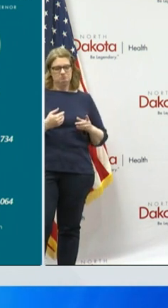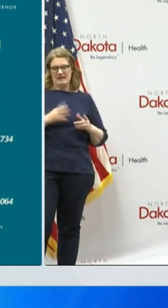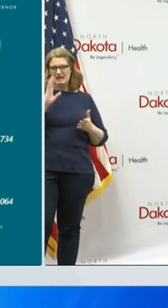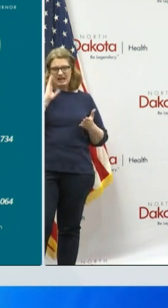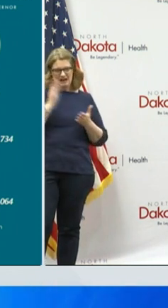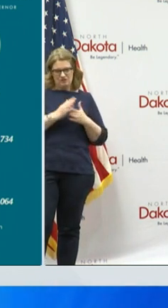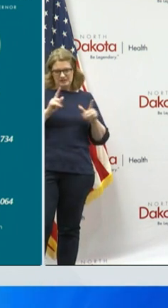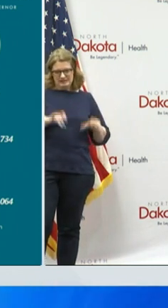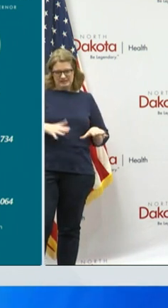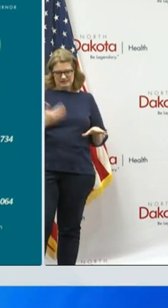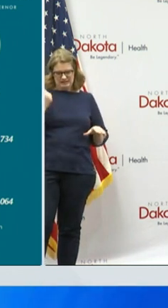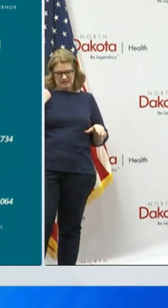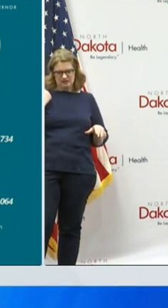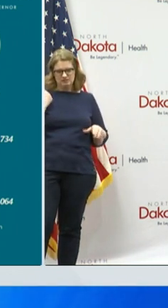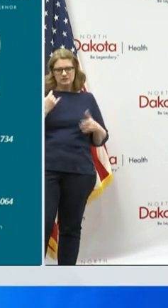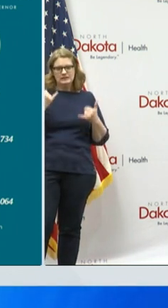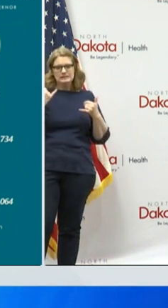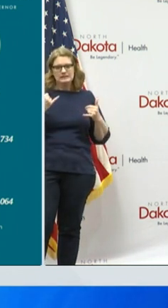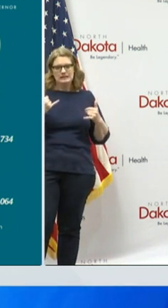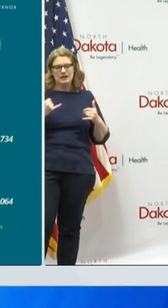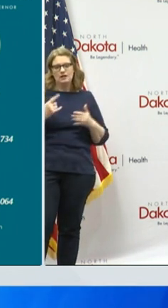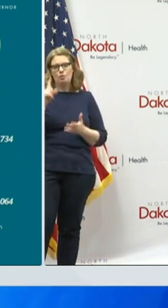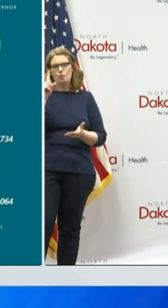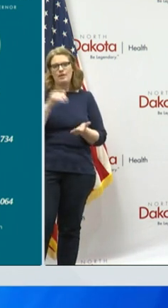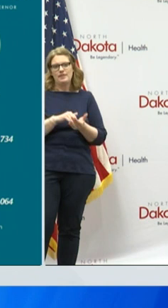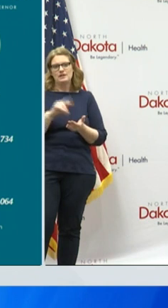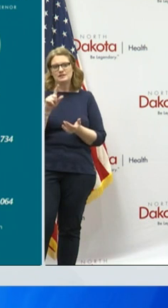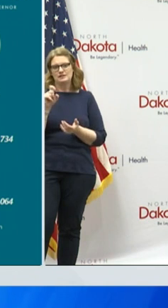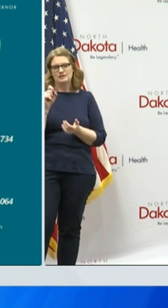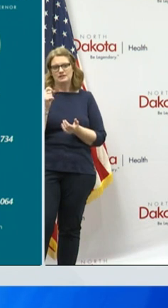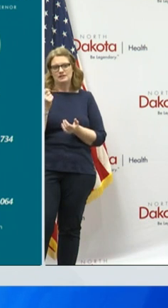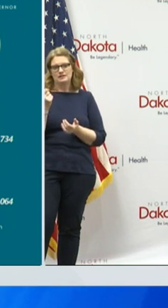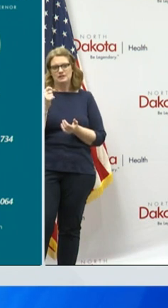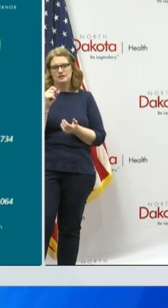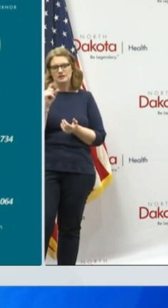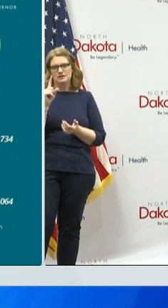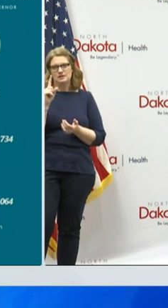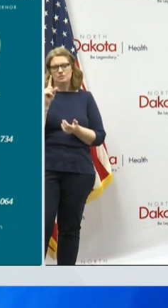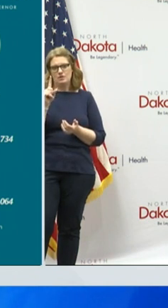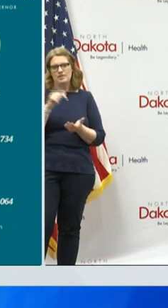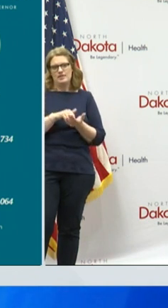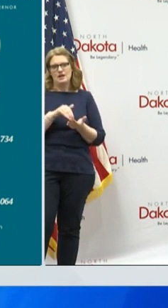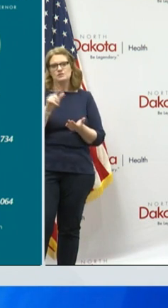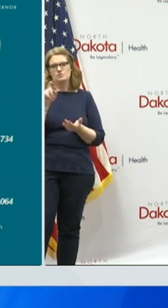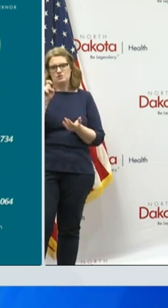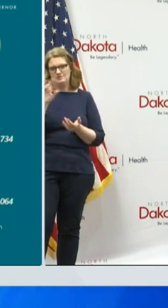RISK OF POTENTIAL, TRANSMISSABLE TESTING AND THIS REPRESENTS PEOPLE NEW ON THAT DAY, NEVER